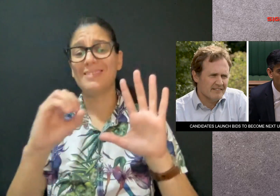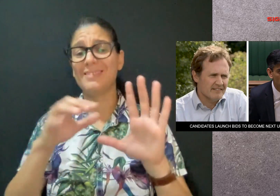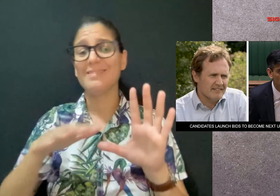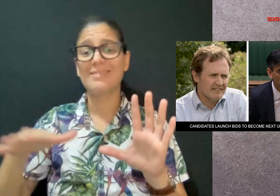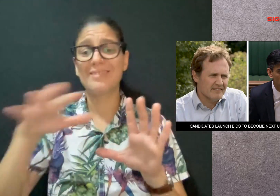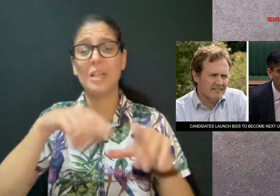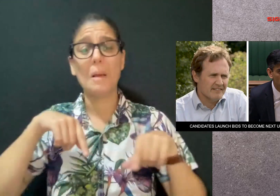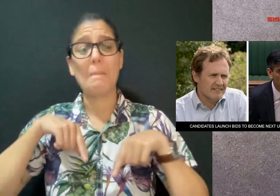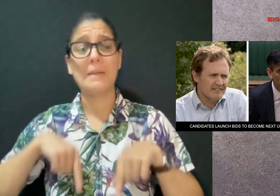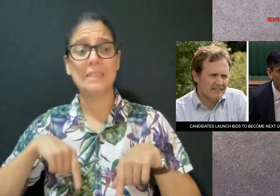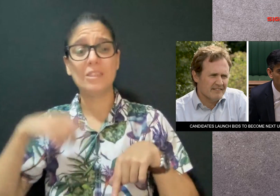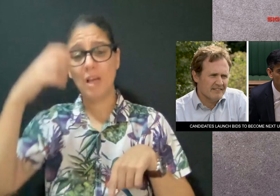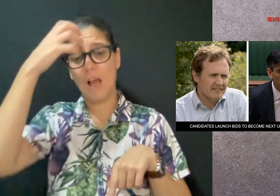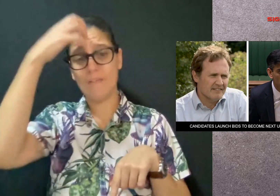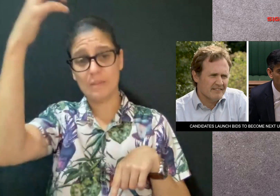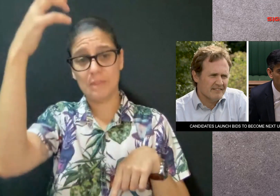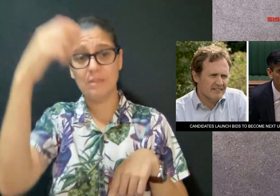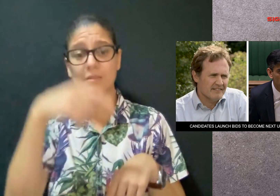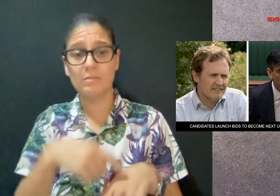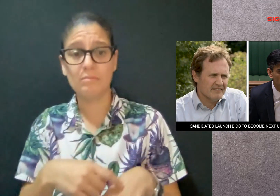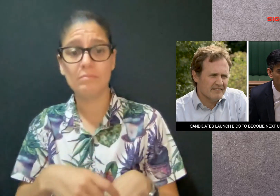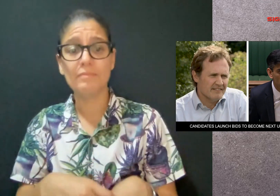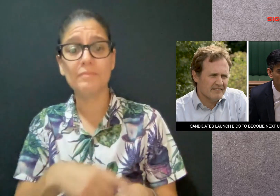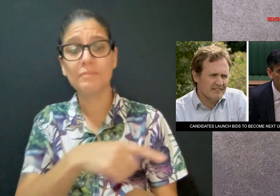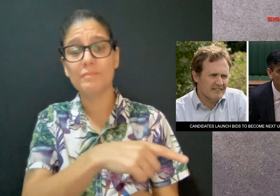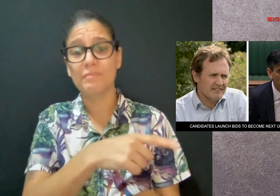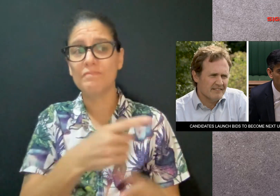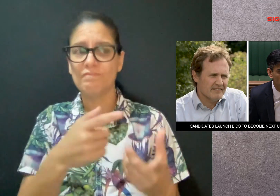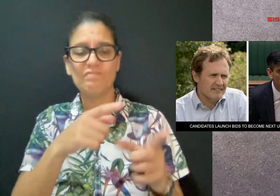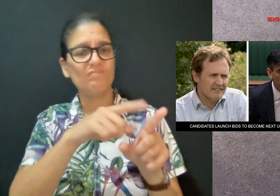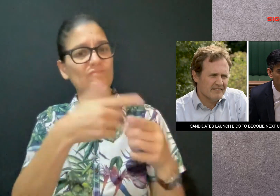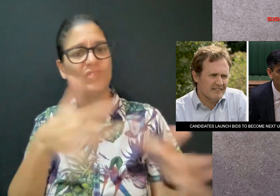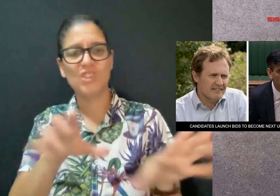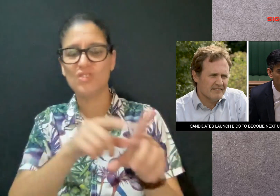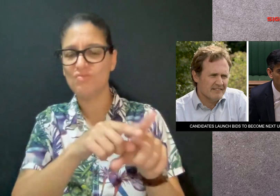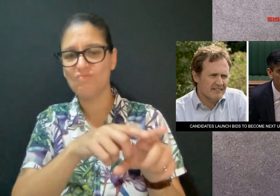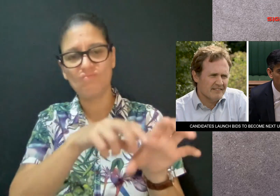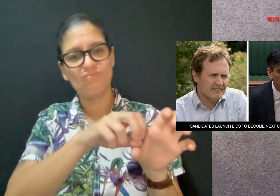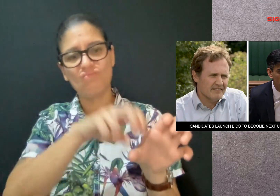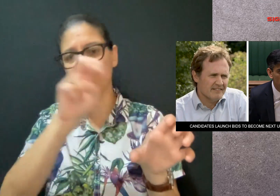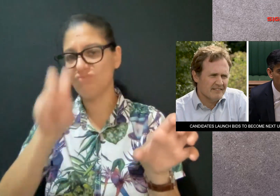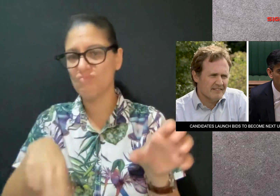Sunak was one of the 60 government ministers that quit in protest of Johnson's leadership